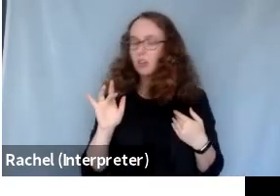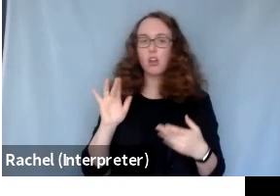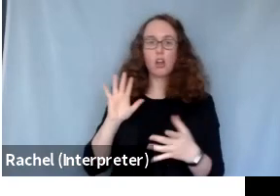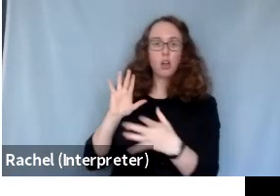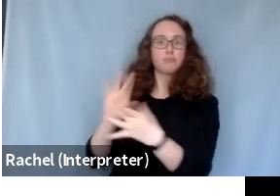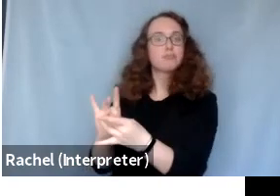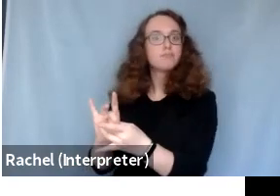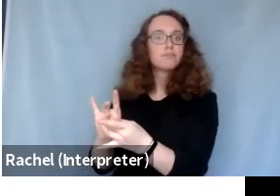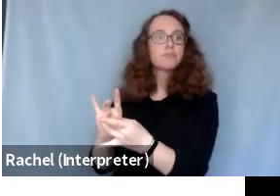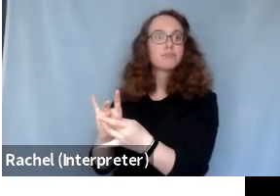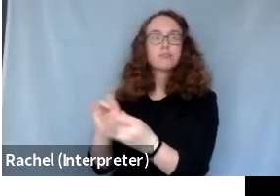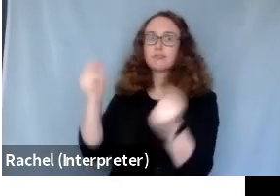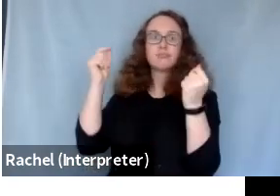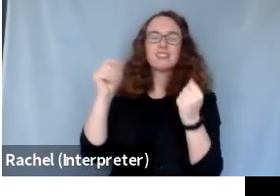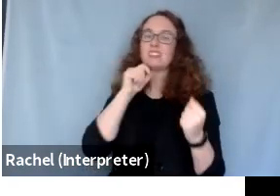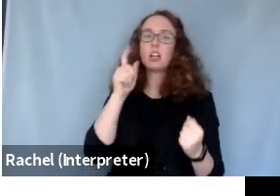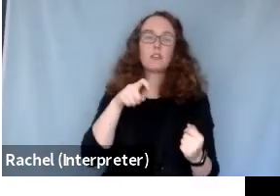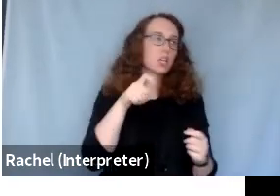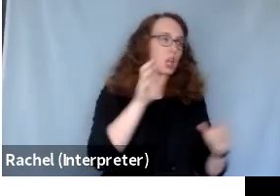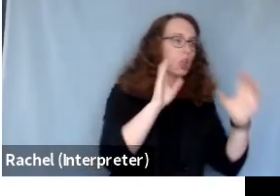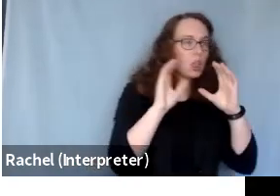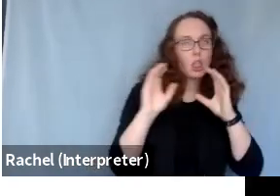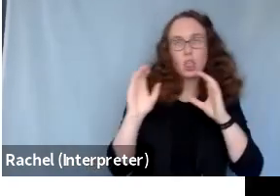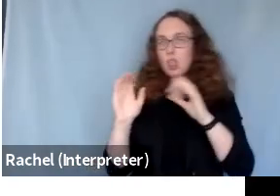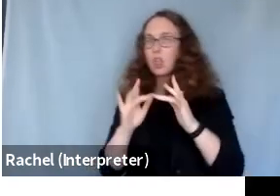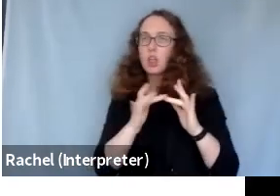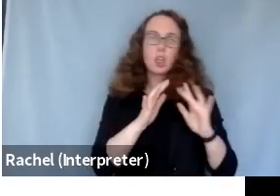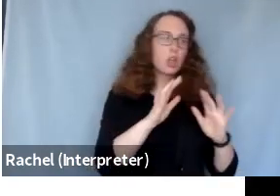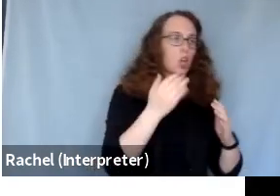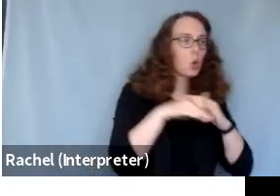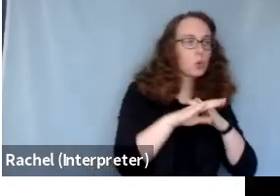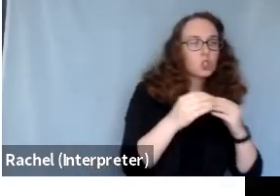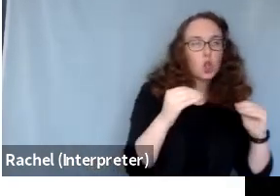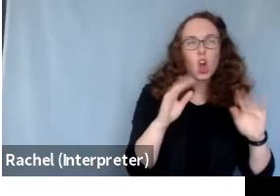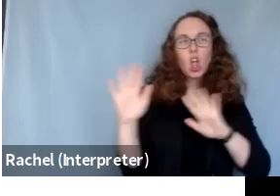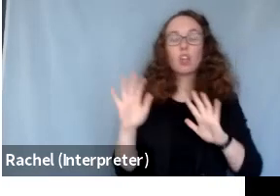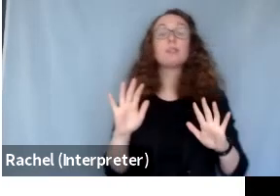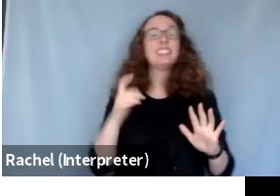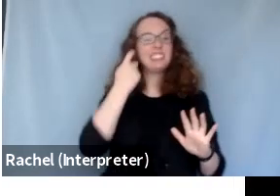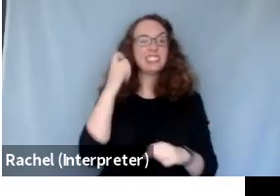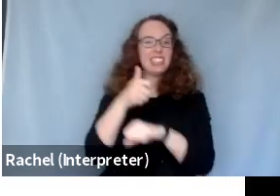mucky muck, and online and in-store and everything else, so it's a nice upgrade. It just happened last week so there's a lot of information coming